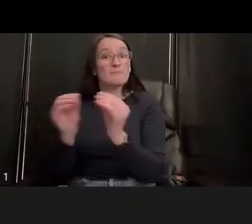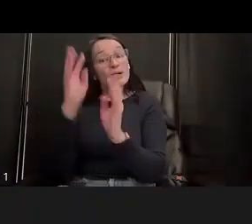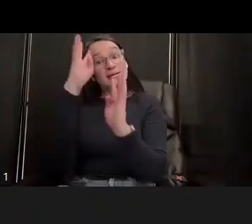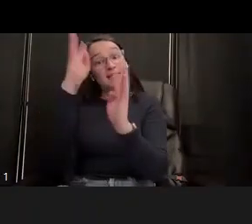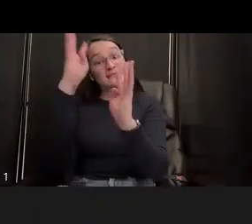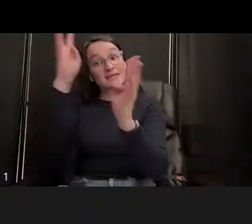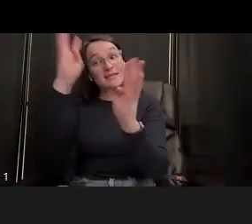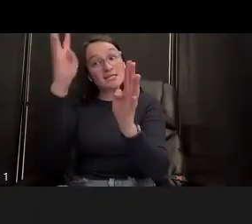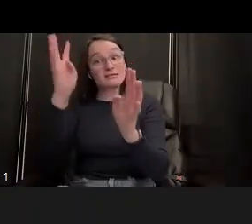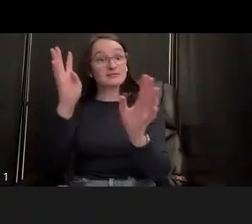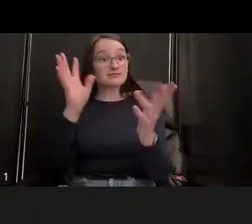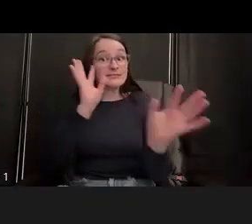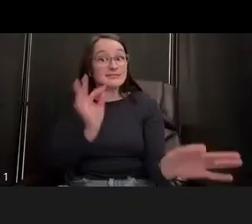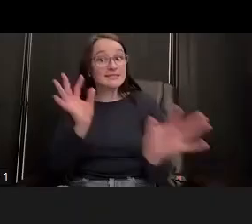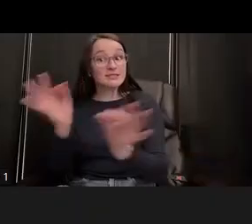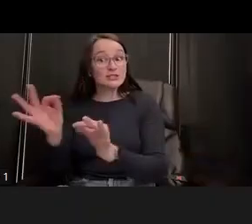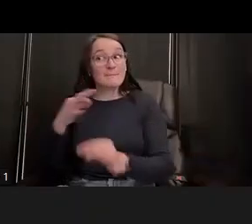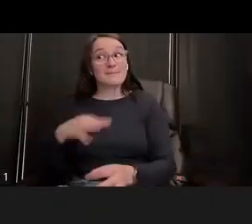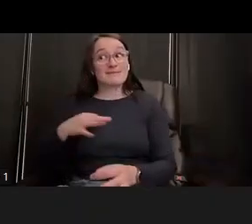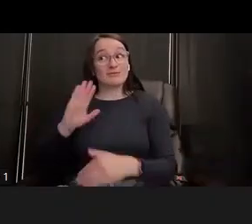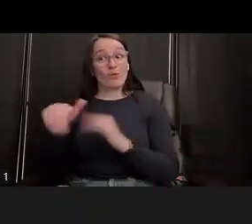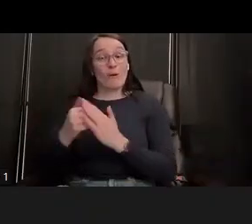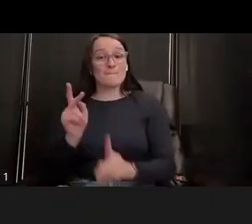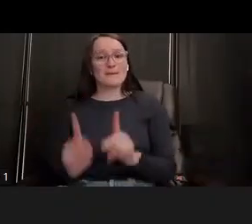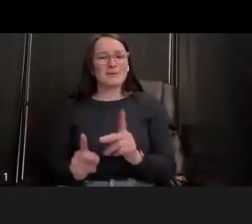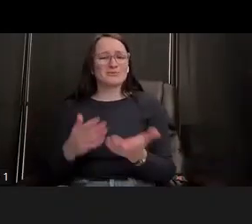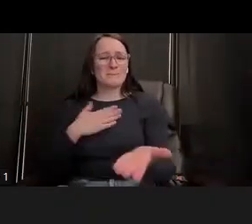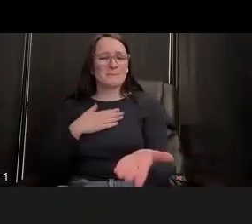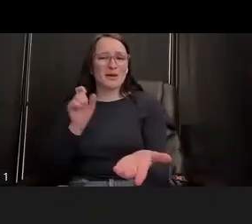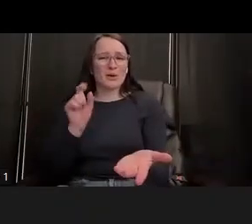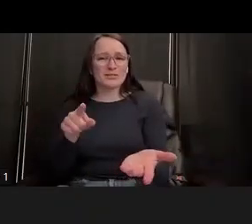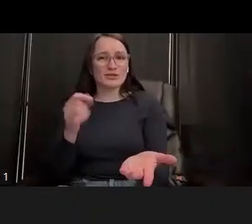So my question is why not? If there's a tried framework that works, there are the people